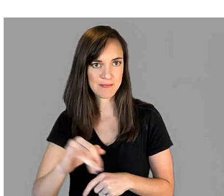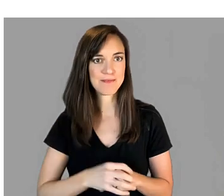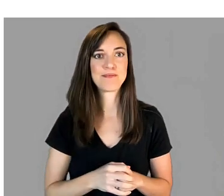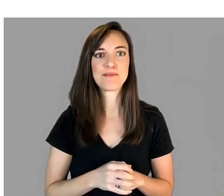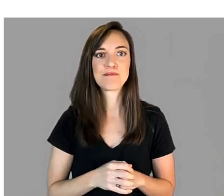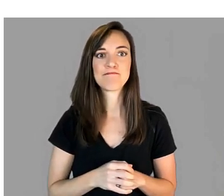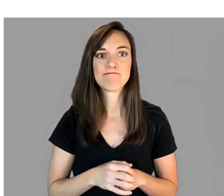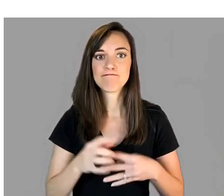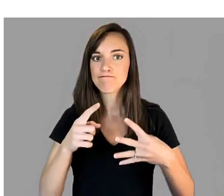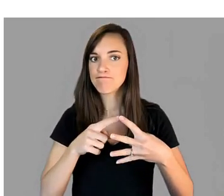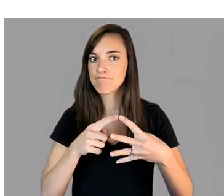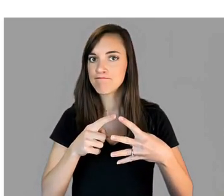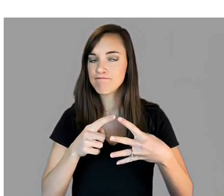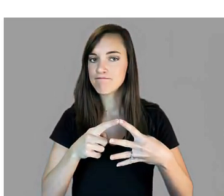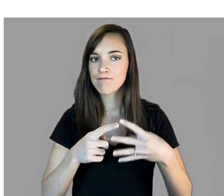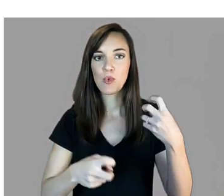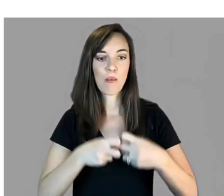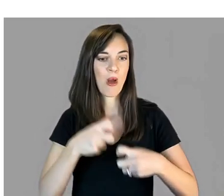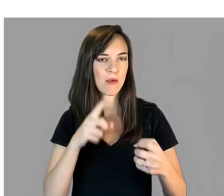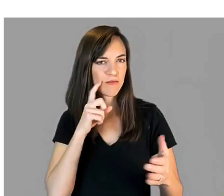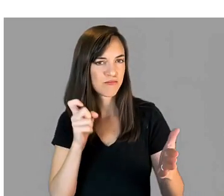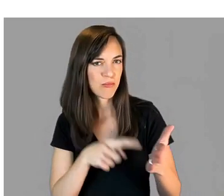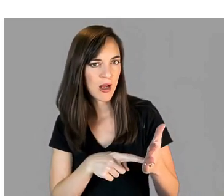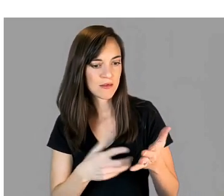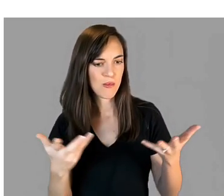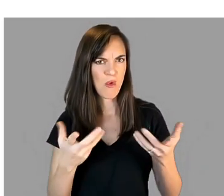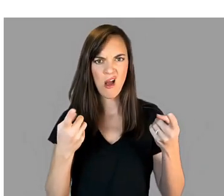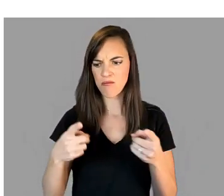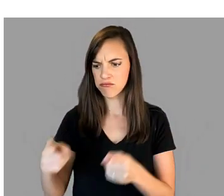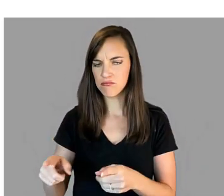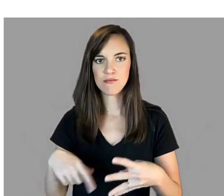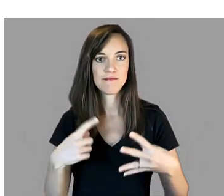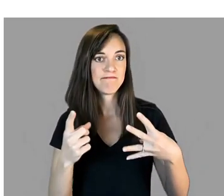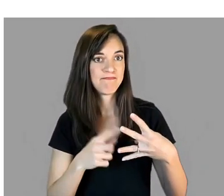Step 1 problem identification: What is occurring?